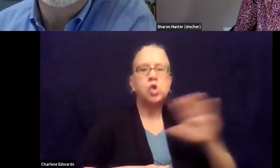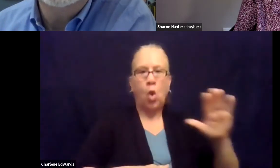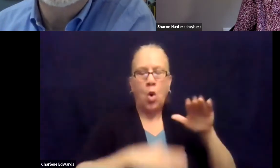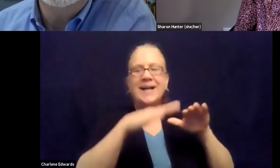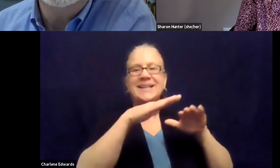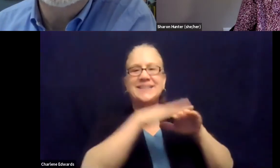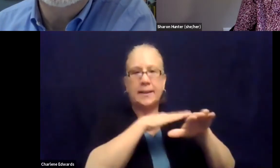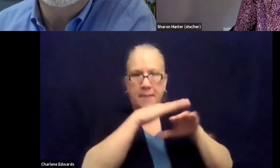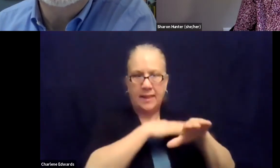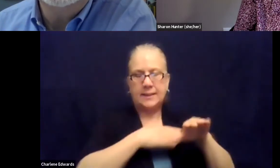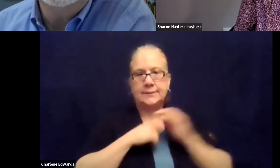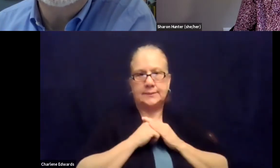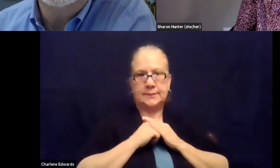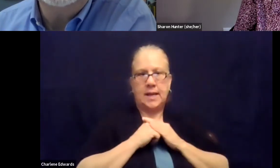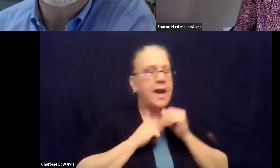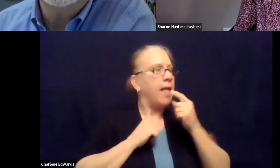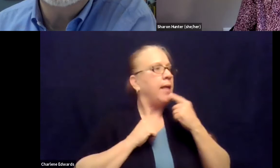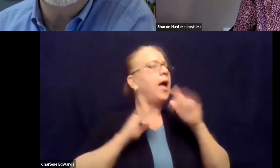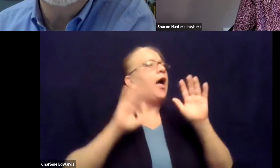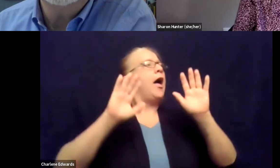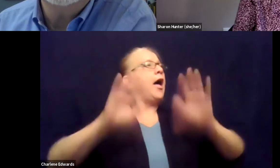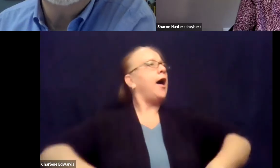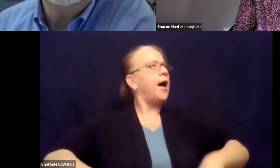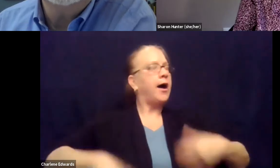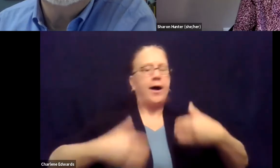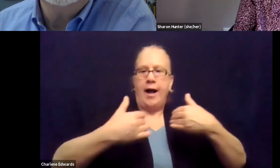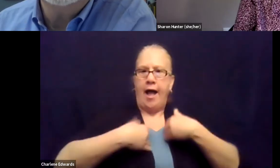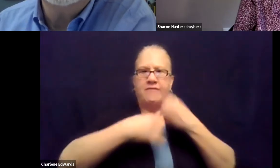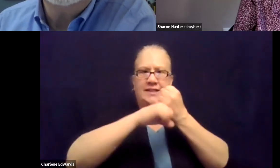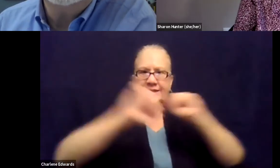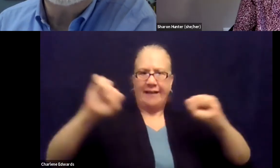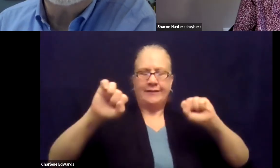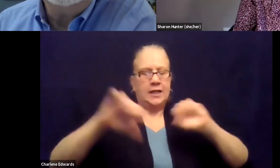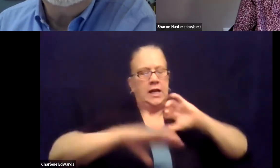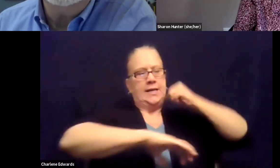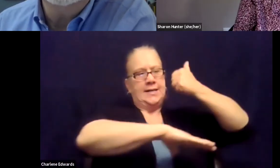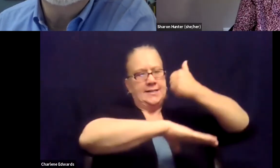It's not the time to say, oh, we have safety protocols, we can only have this many people here